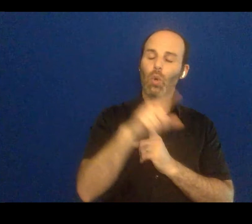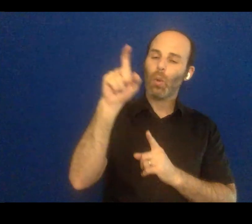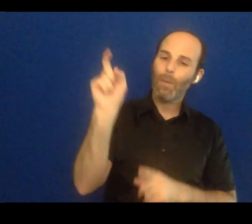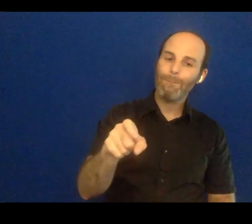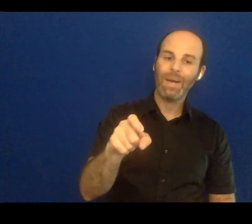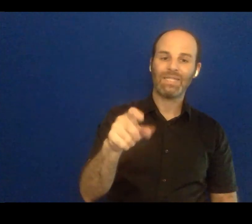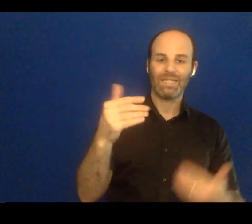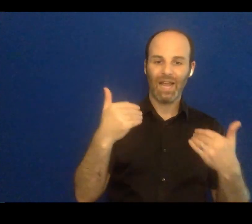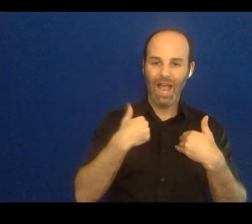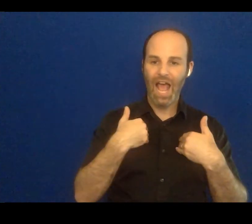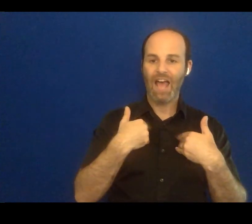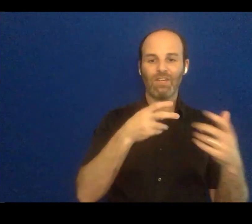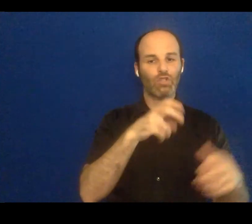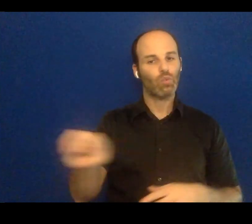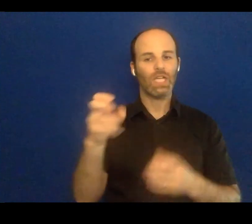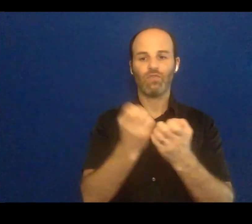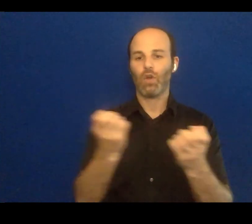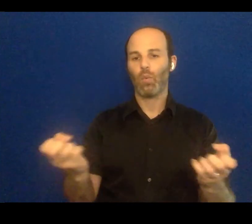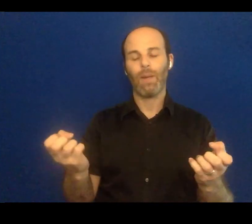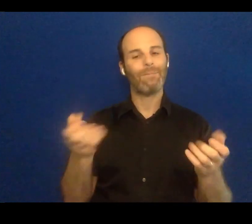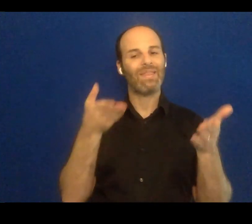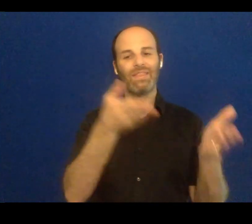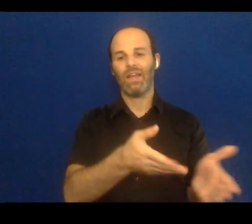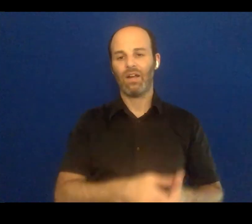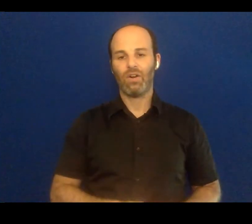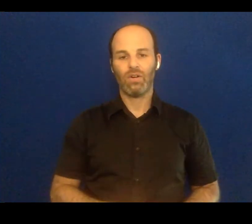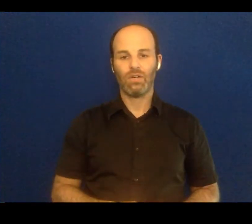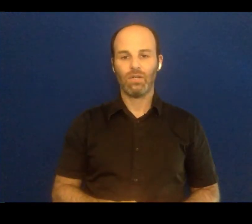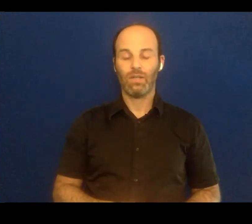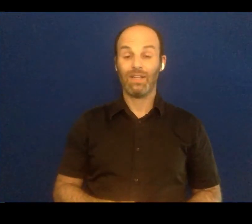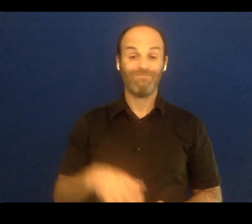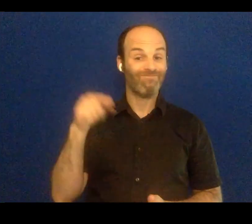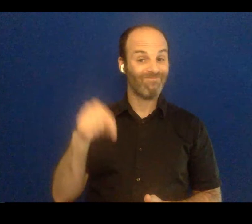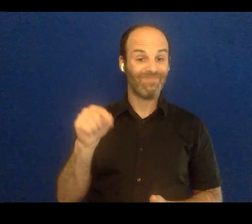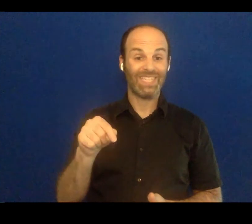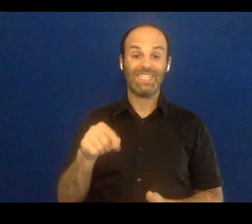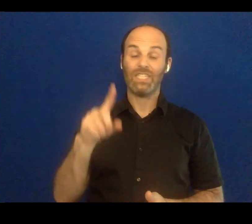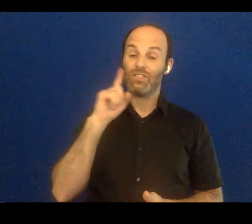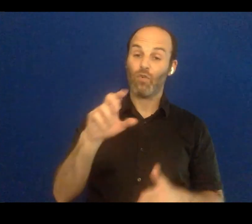YOU HAVE TO HAVE TRANSFER EQUIPMENT ON SITE. THIS GOES FOR SCAN ROOMS, THIS